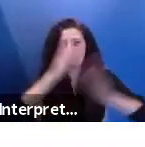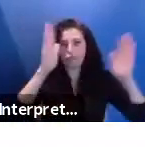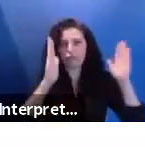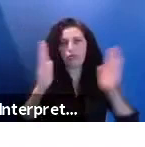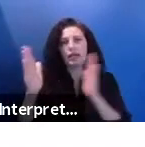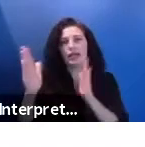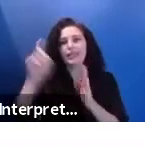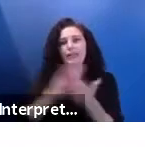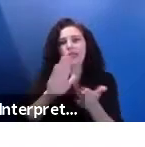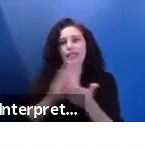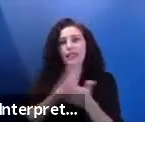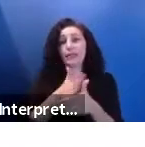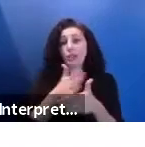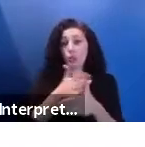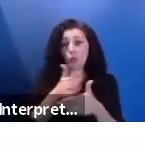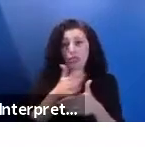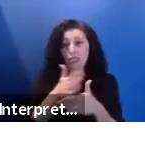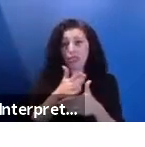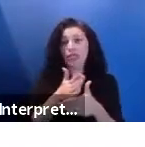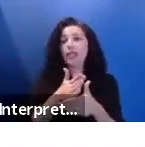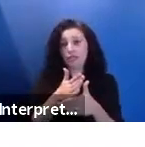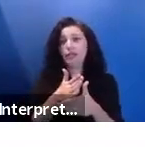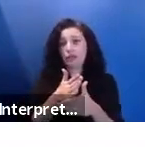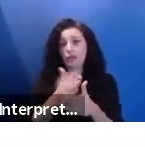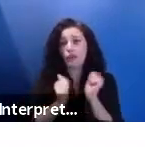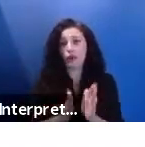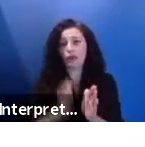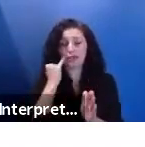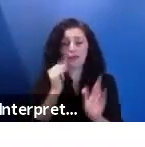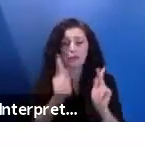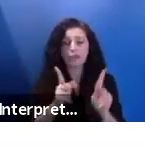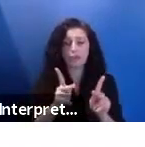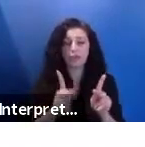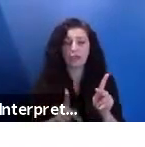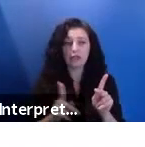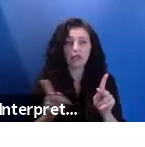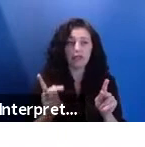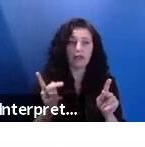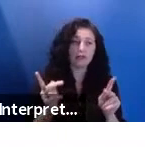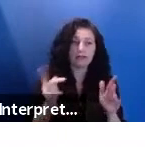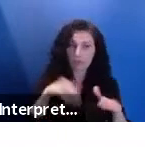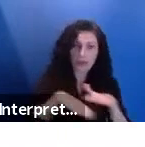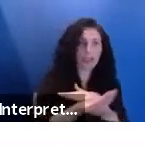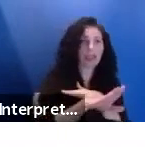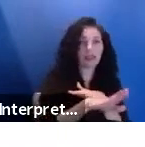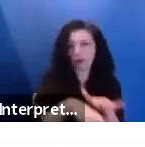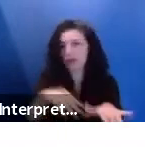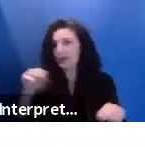So every time a performer comes in or out that needs, the surfaces and there needs to be cleaned. And also those confined spaces must have 100% air exchange